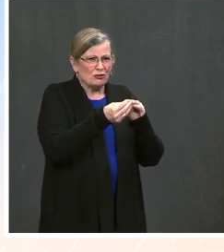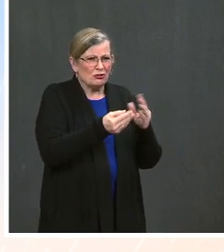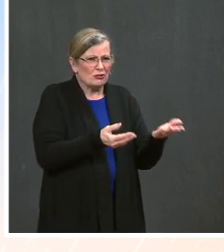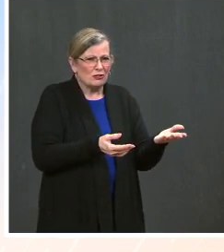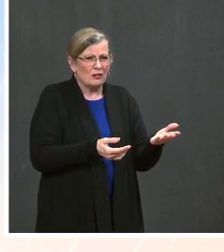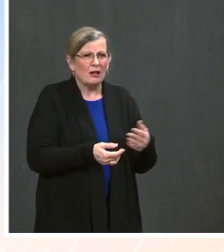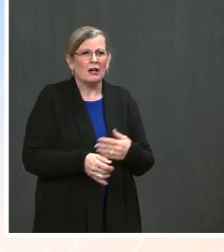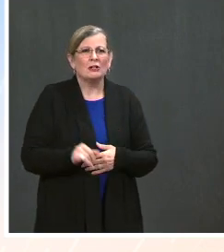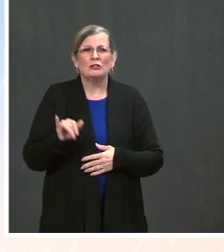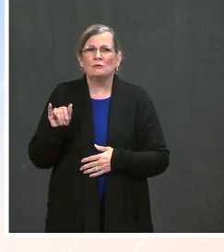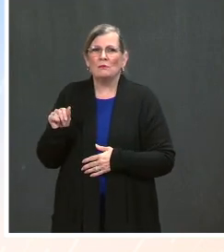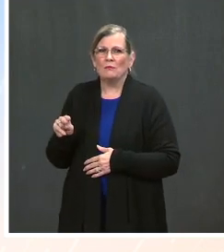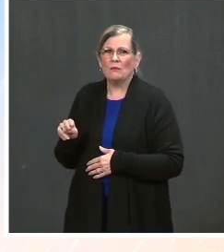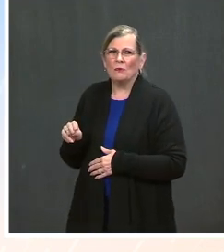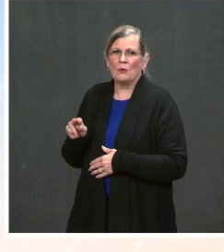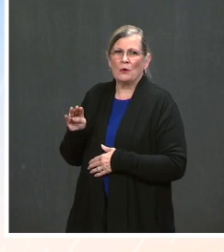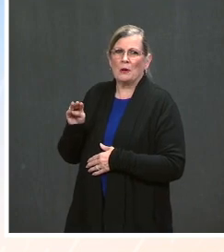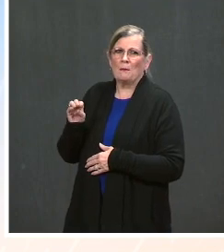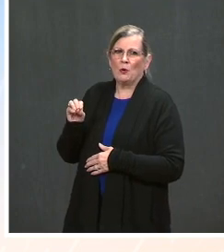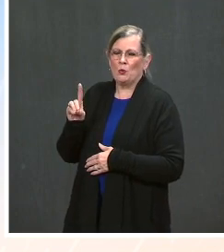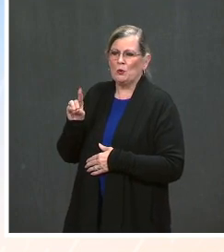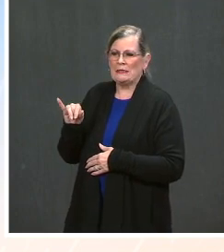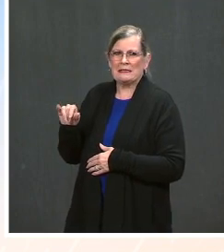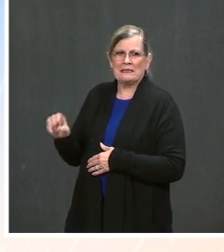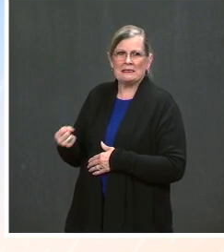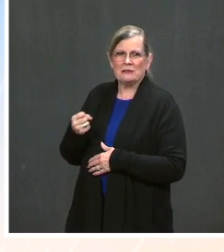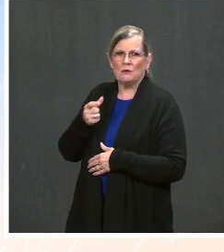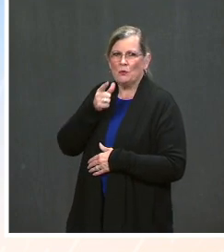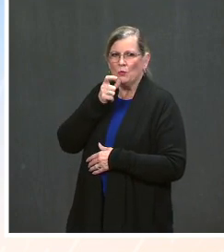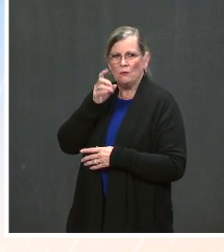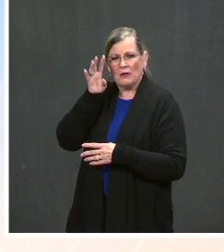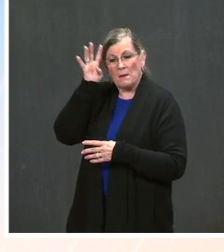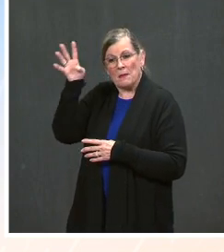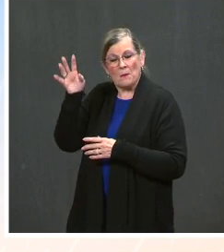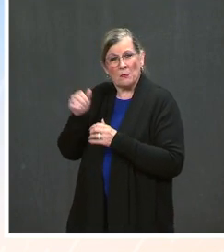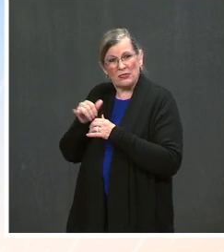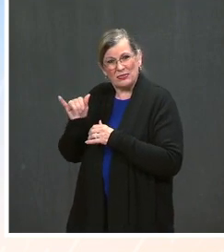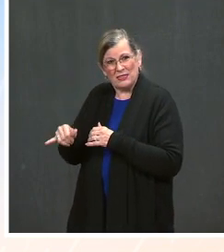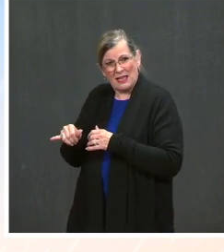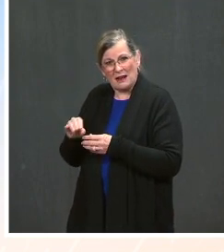The Press: Okay. And then, on another subject: Is the President aware of the reporting